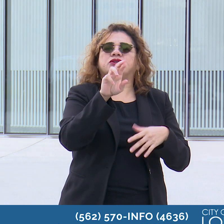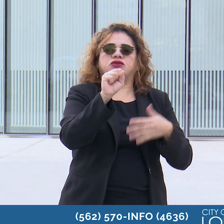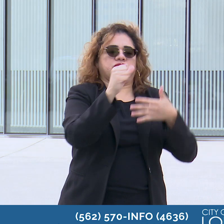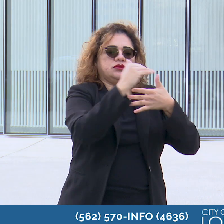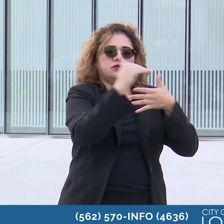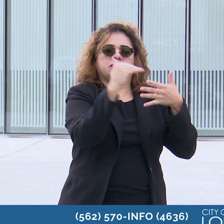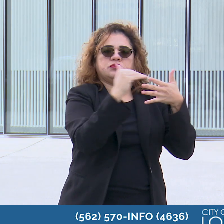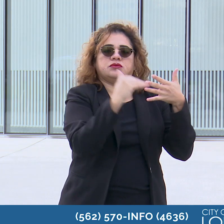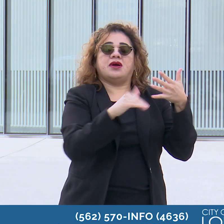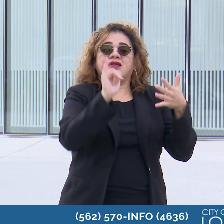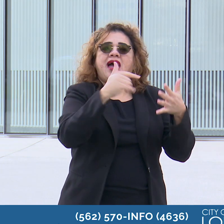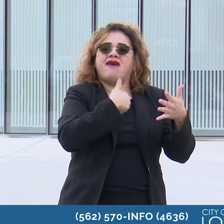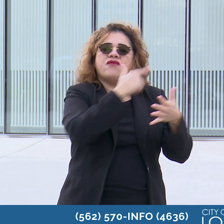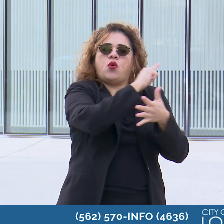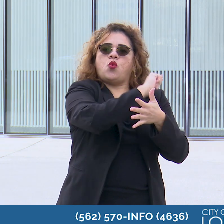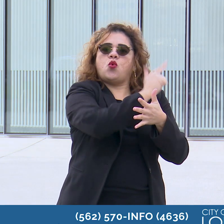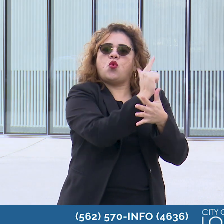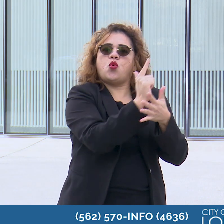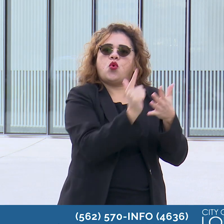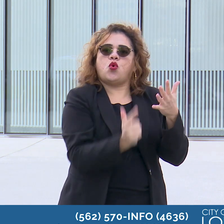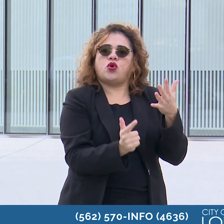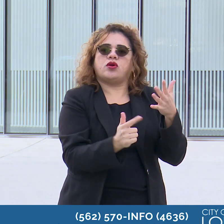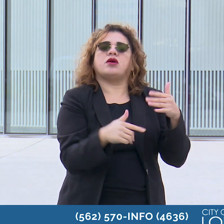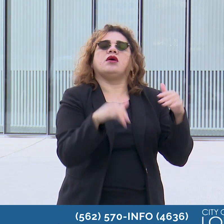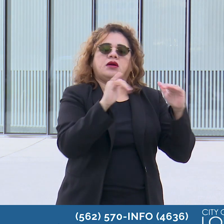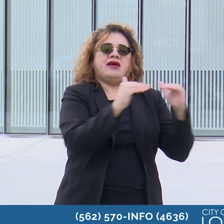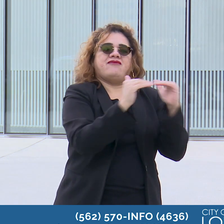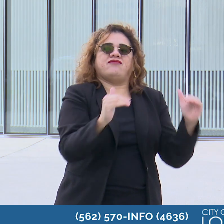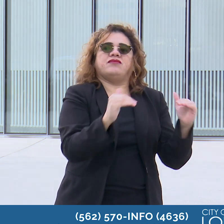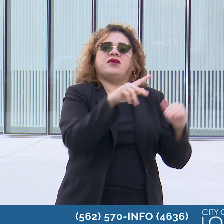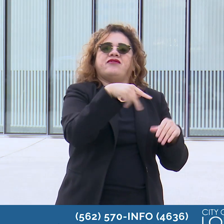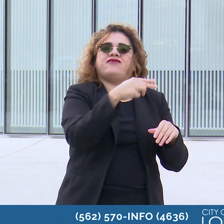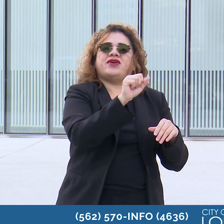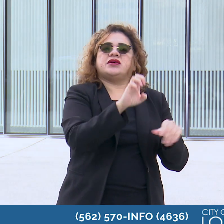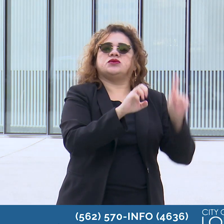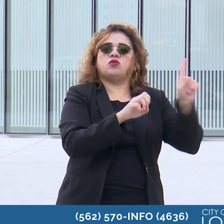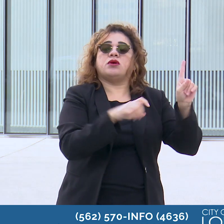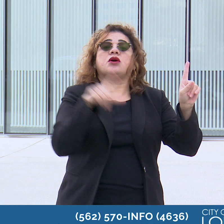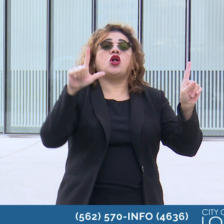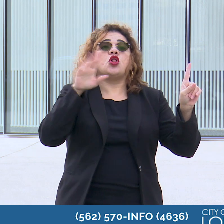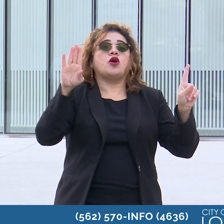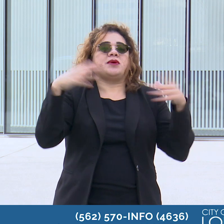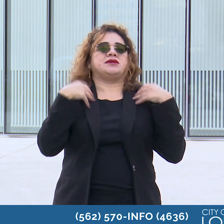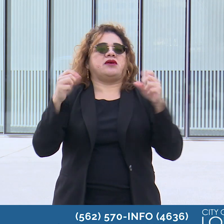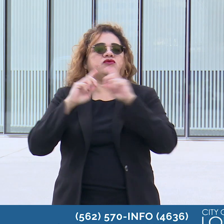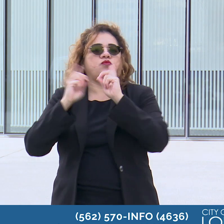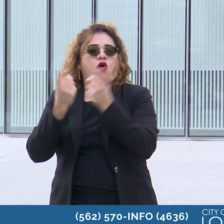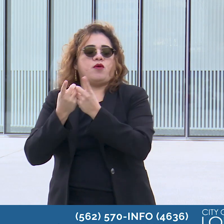who gets them, has been developed by our Long Beach health department in consultation with